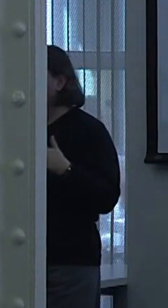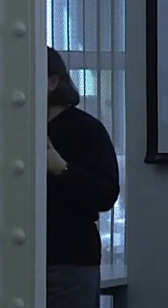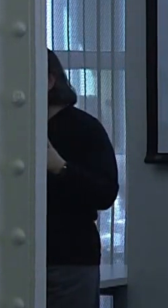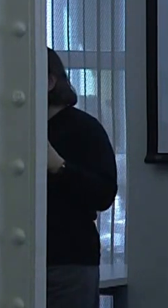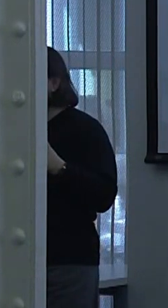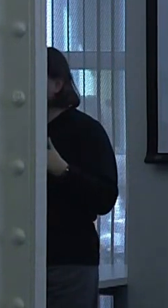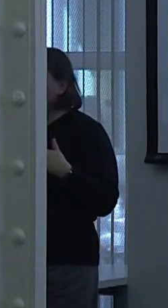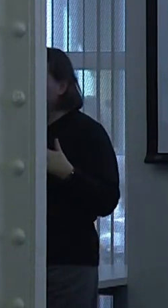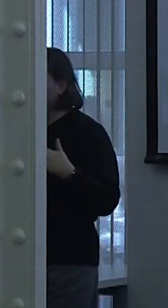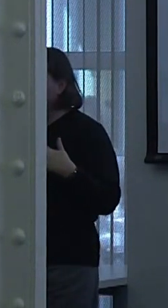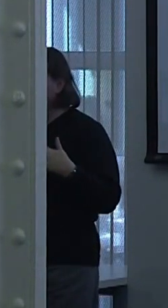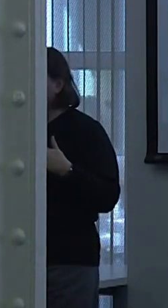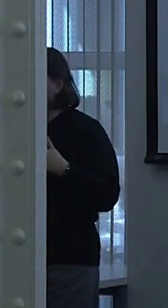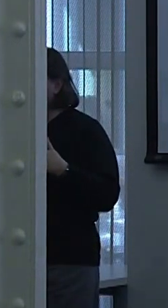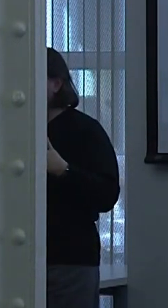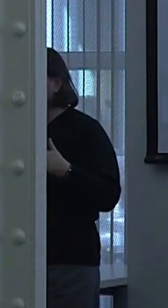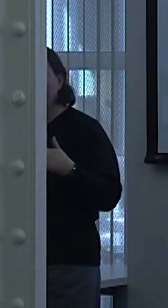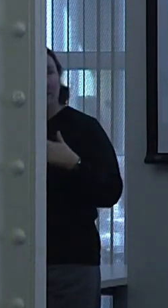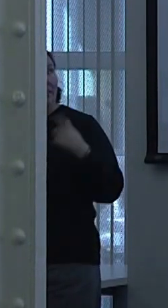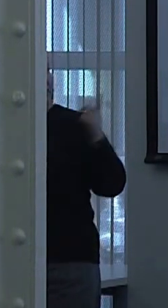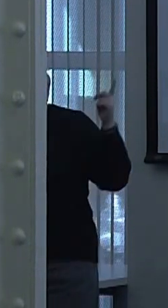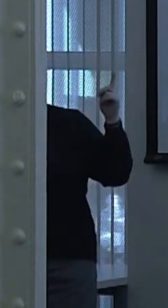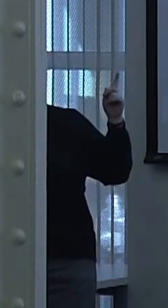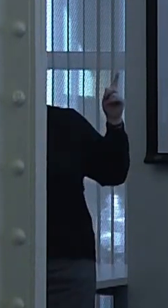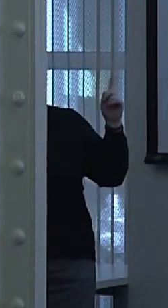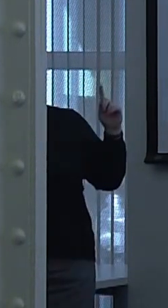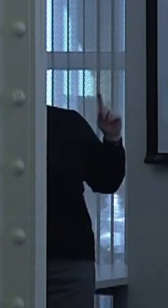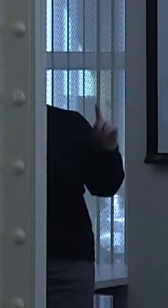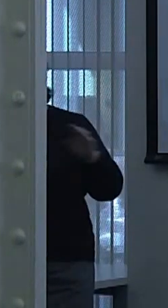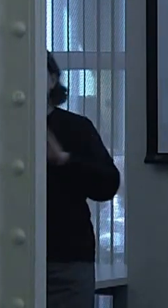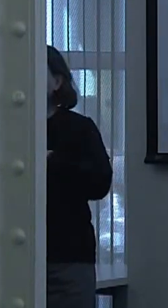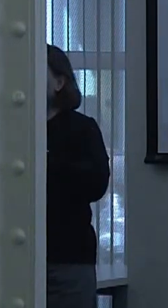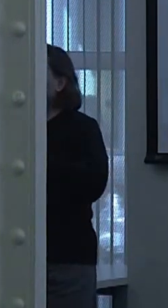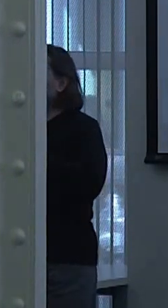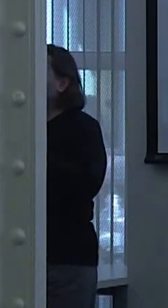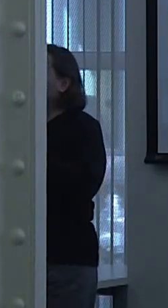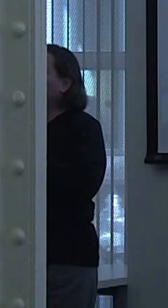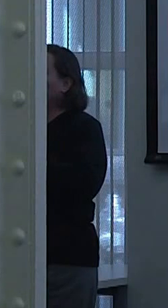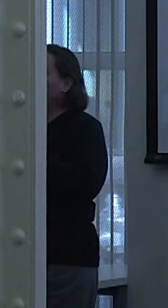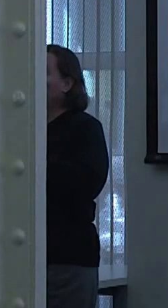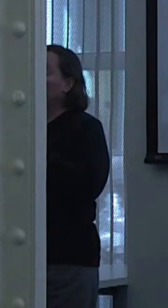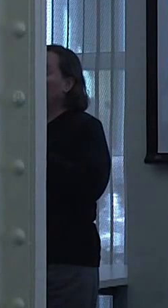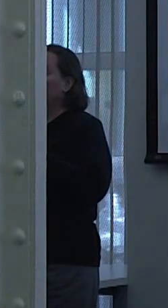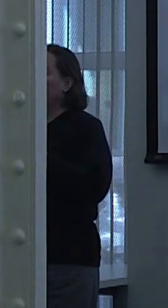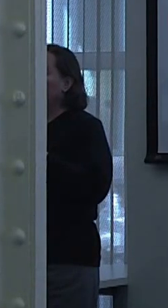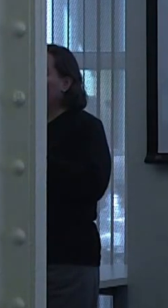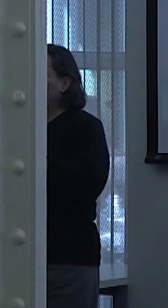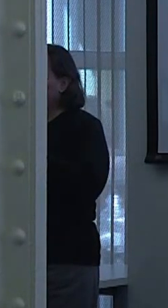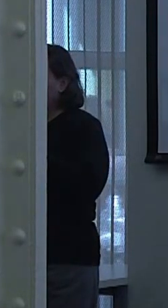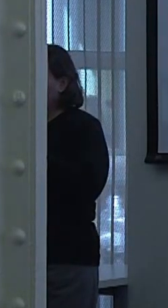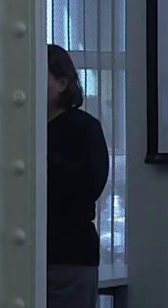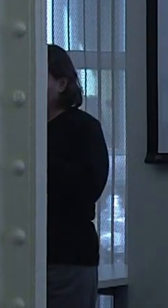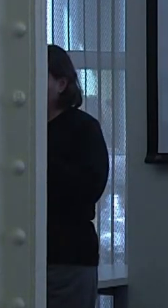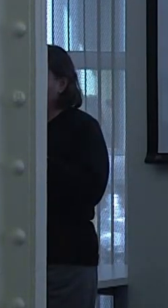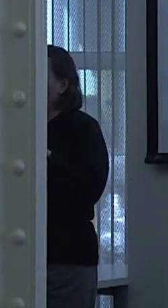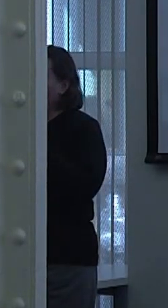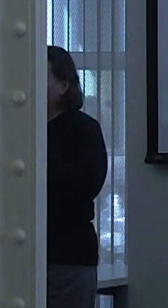called leis at the San Francisco State graduation. Dr. Sandra Soto was my mentor as an undergrad